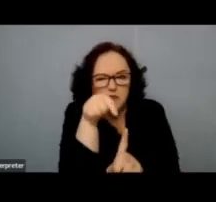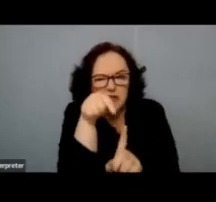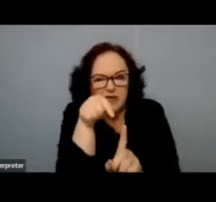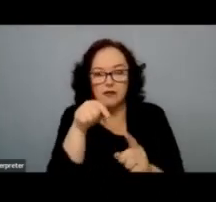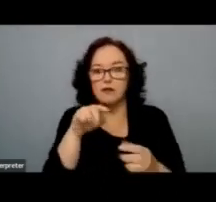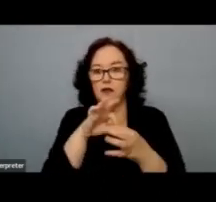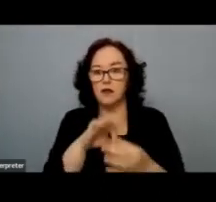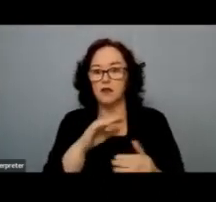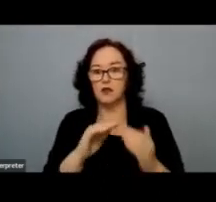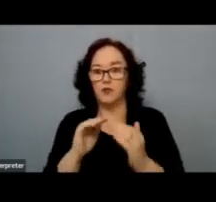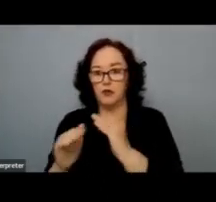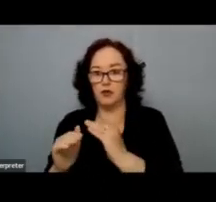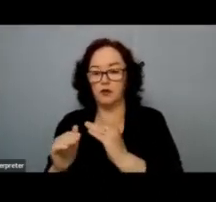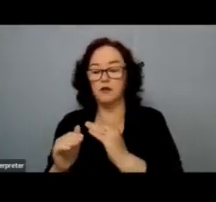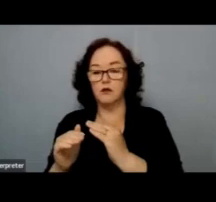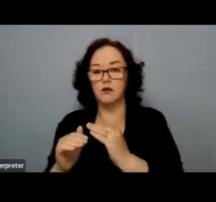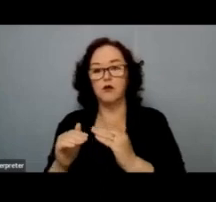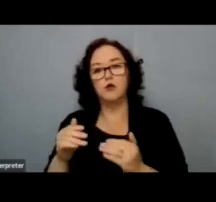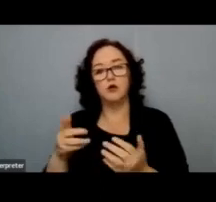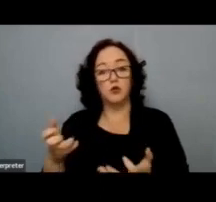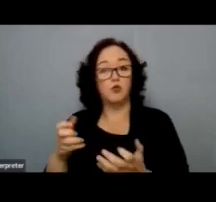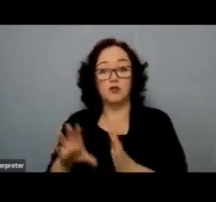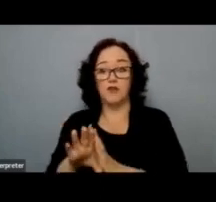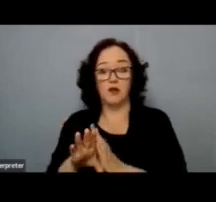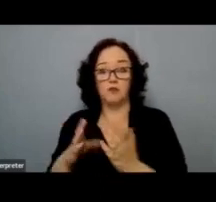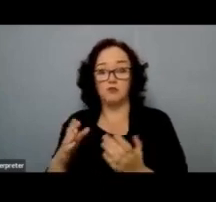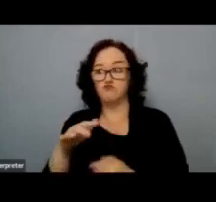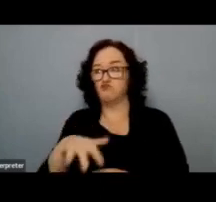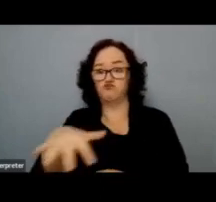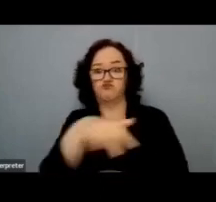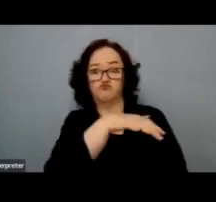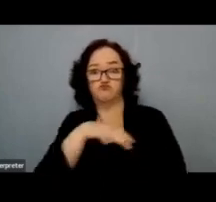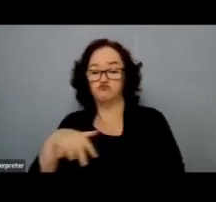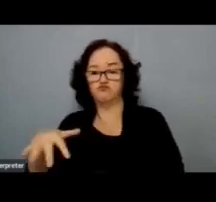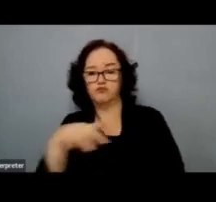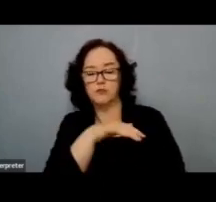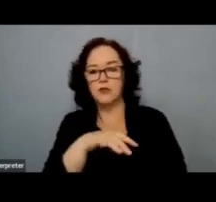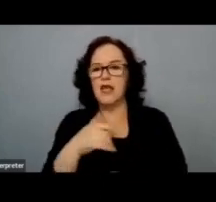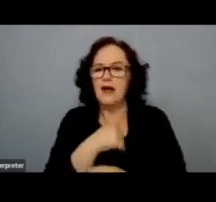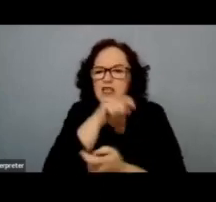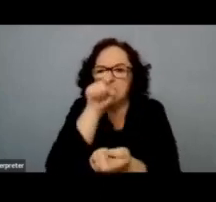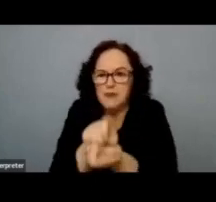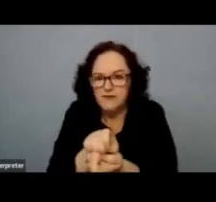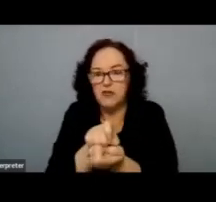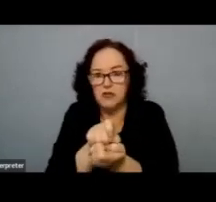we have that. So we want to develop wherever you are, develop those specific referrals. Short of that that we